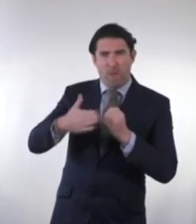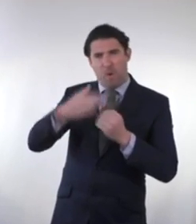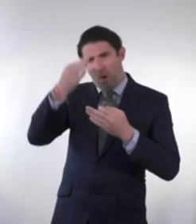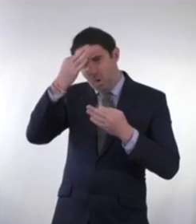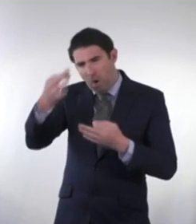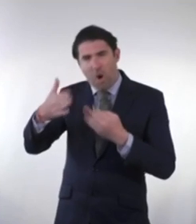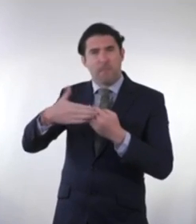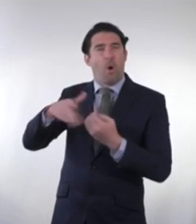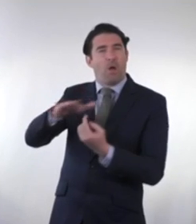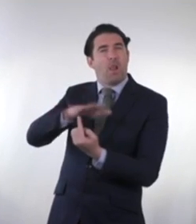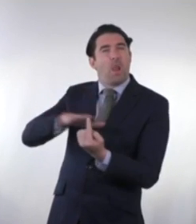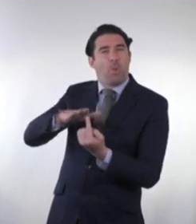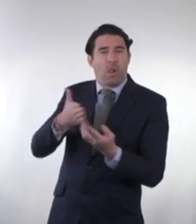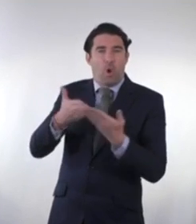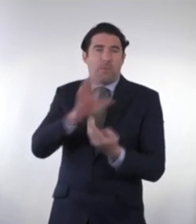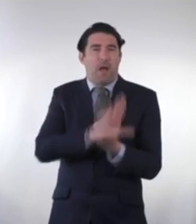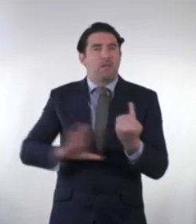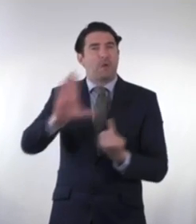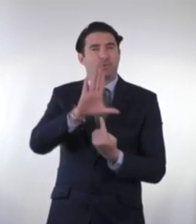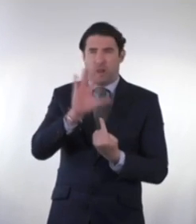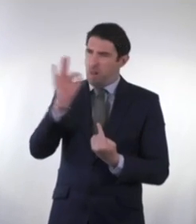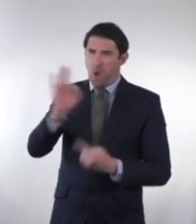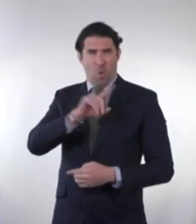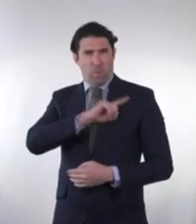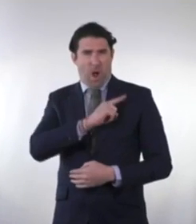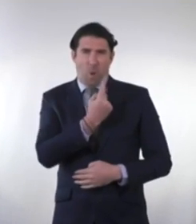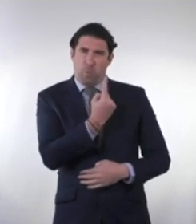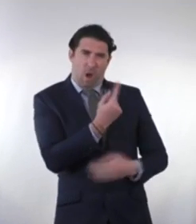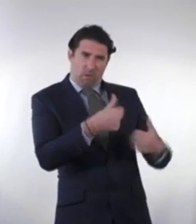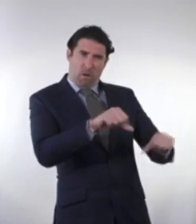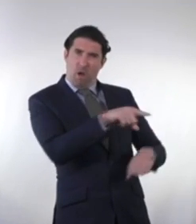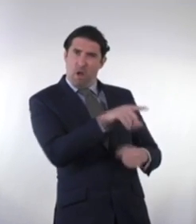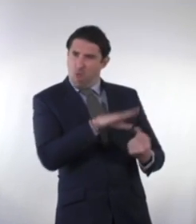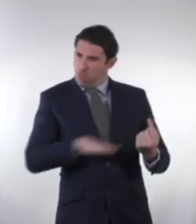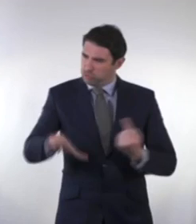2.3 million people in Wales will not be able to travel out of county without good reason,